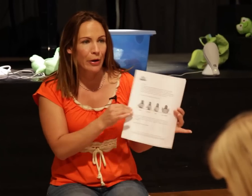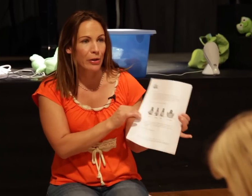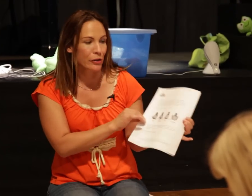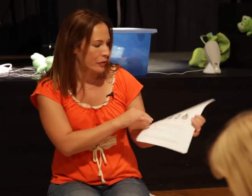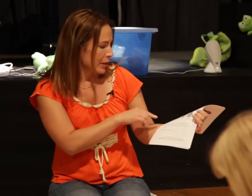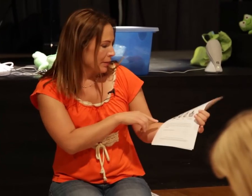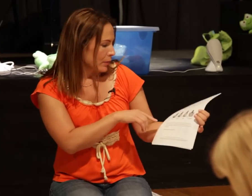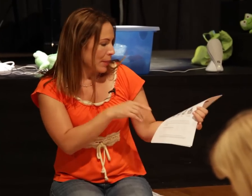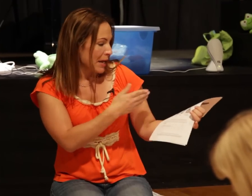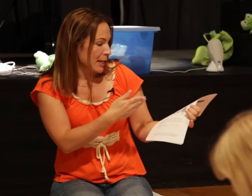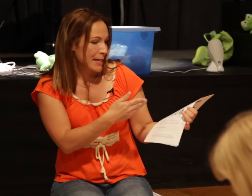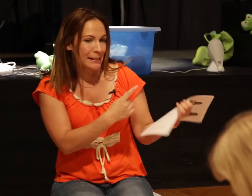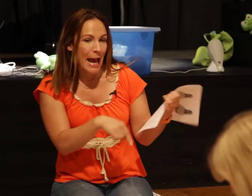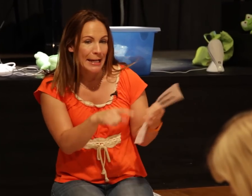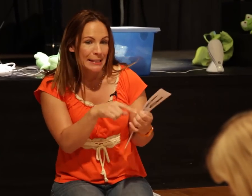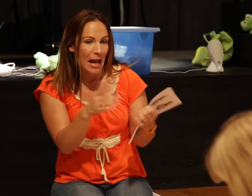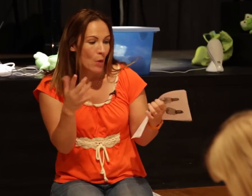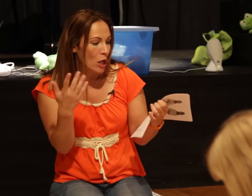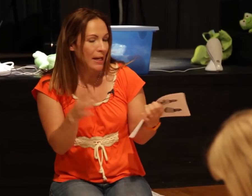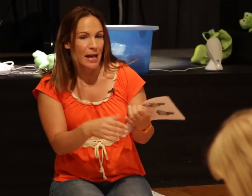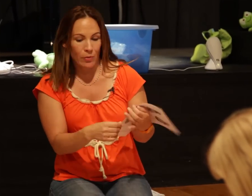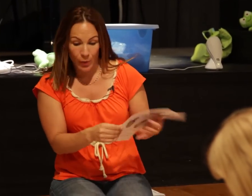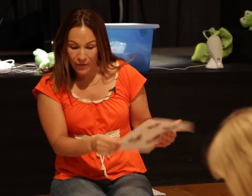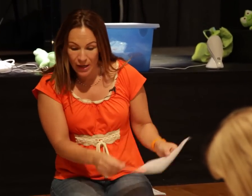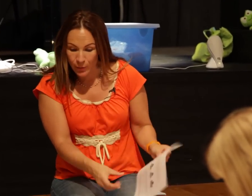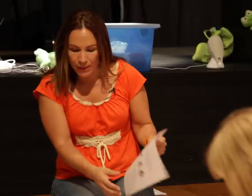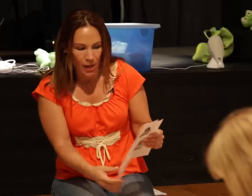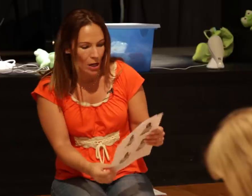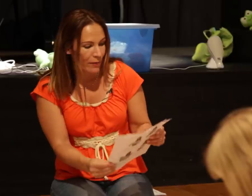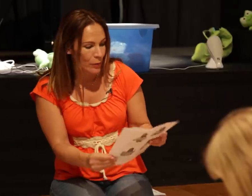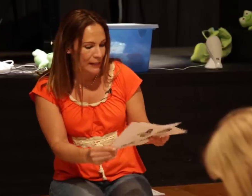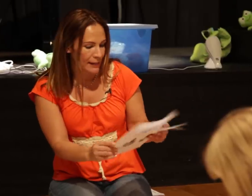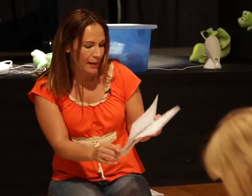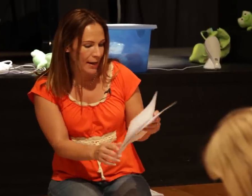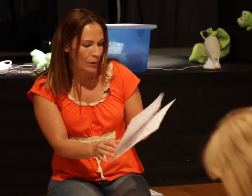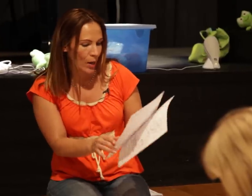So there's BABY, SIGNING TIME, ALL-DONE, and then we have another one that's got all of our food signs on it as well,